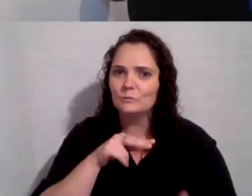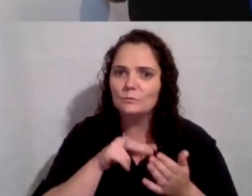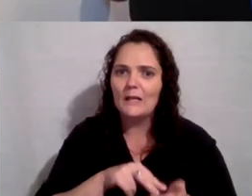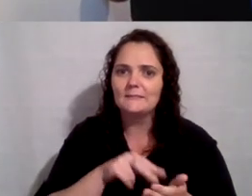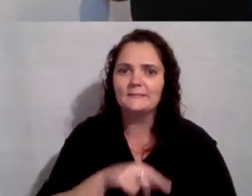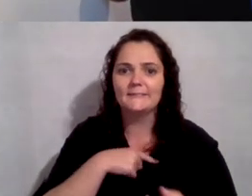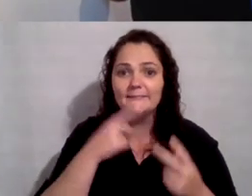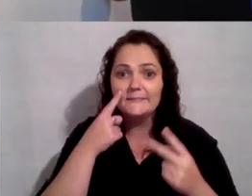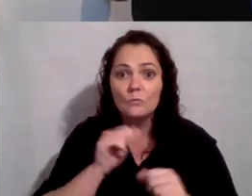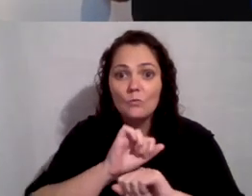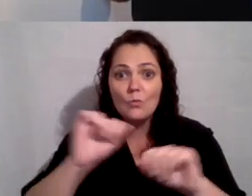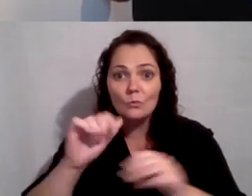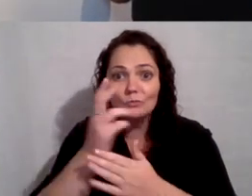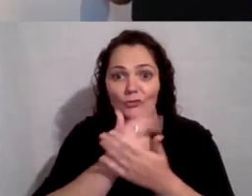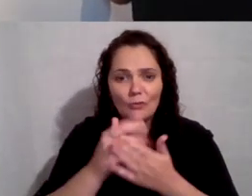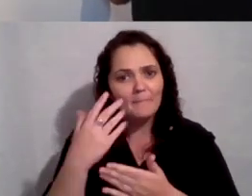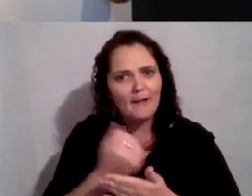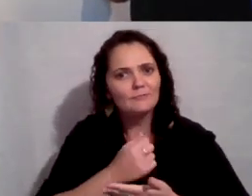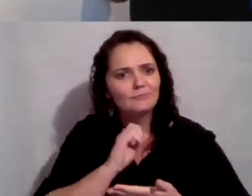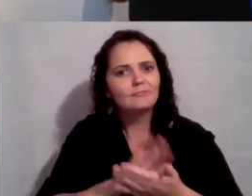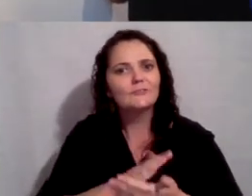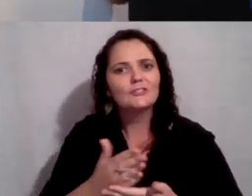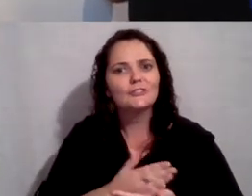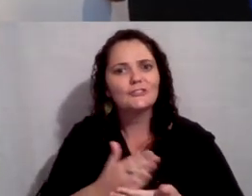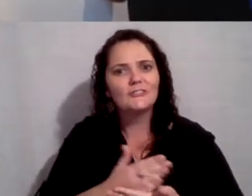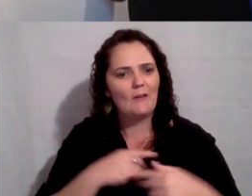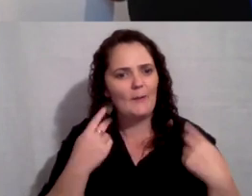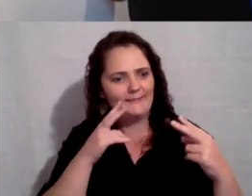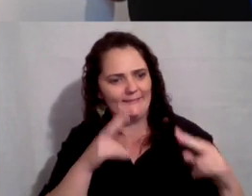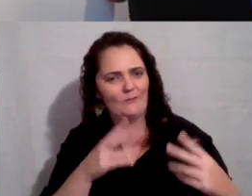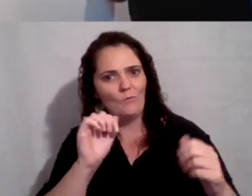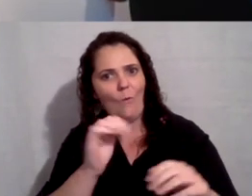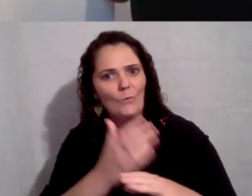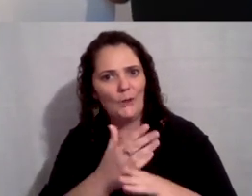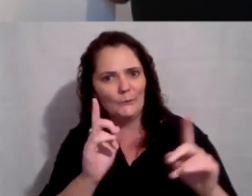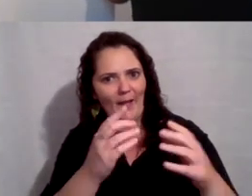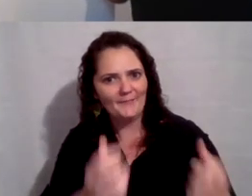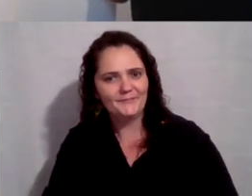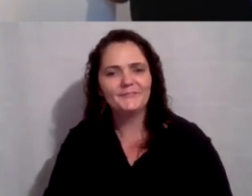I know Shannon will mention it again at the end but you gotta share them so we can see what you guys have done.